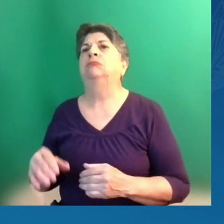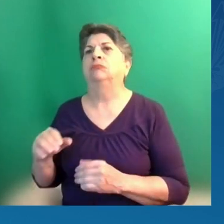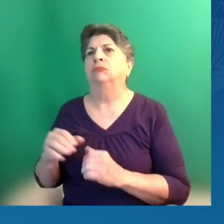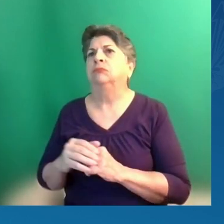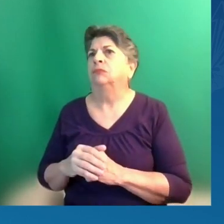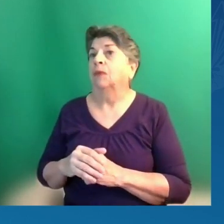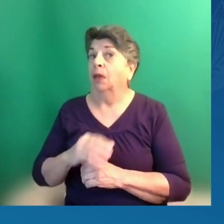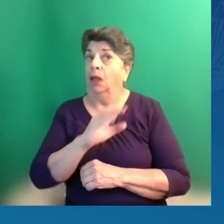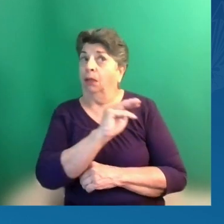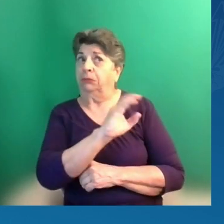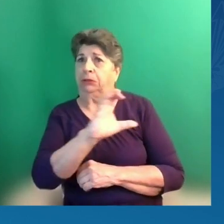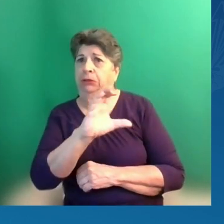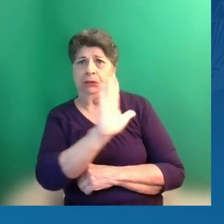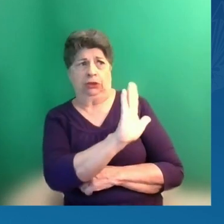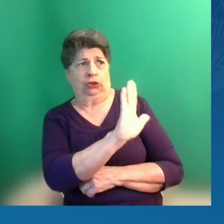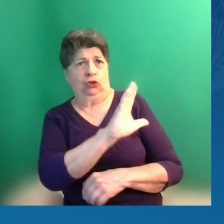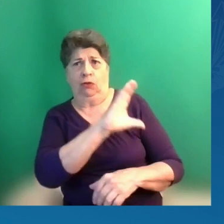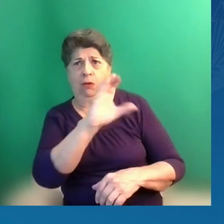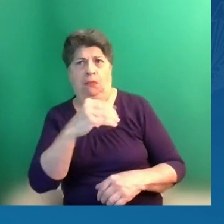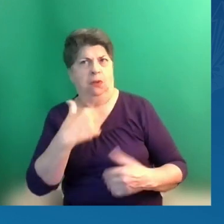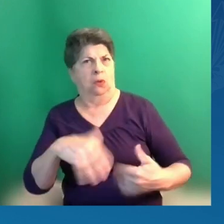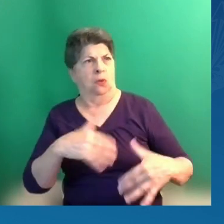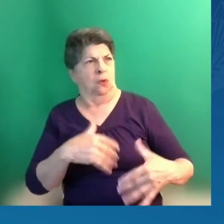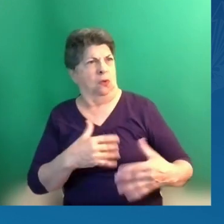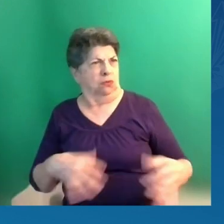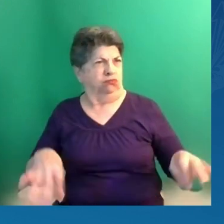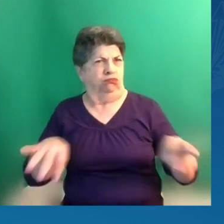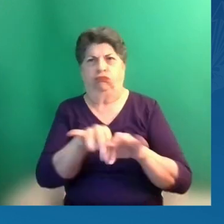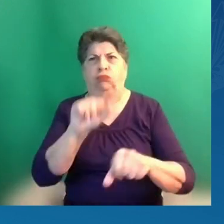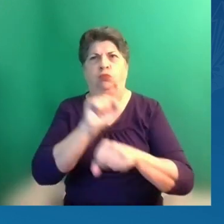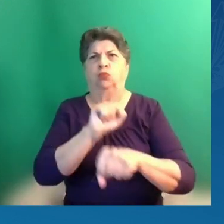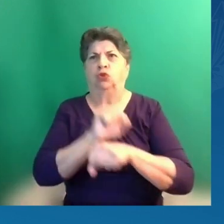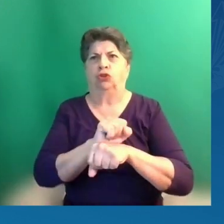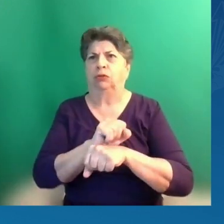and as we see in so many contexts, a vital tool in America's toolbox